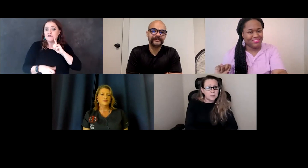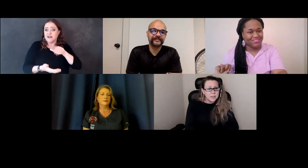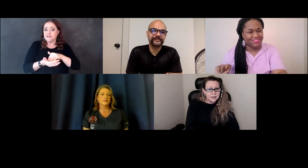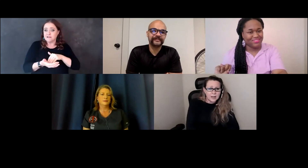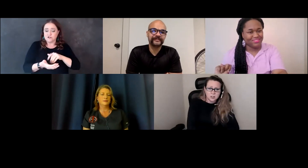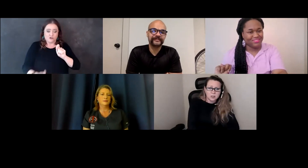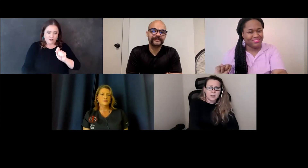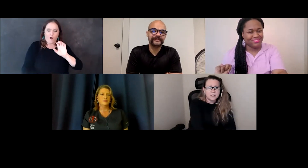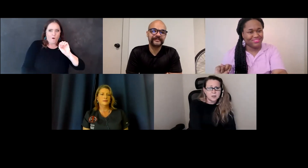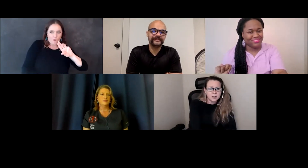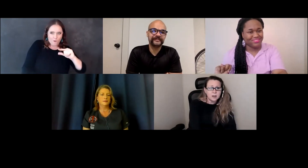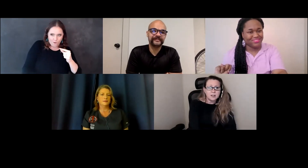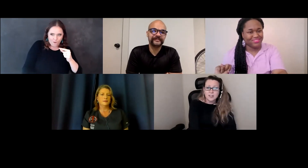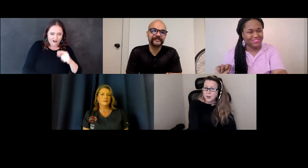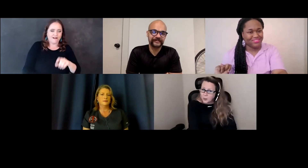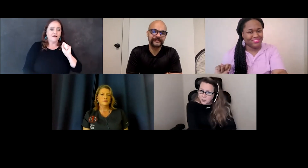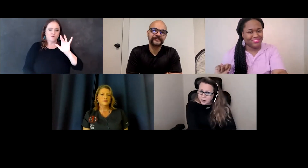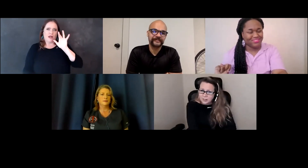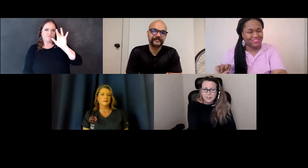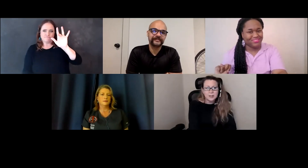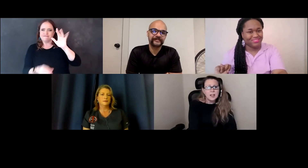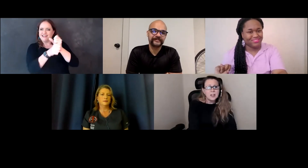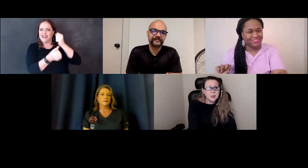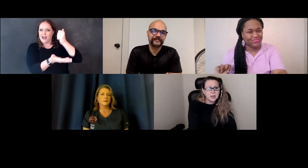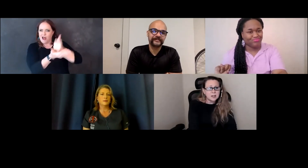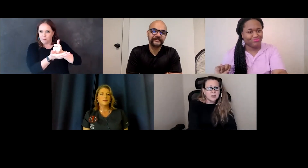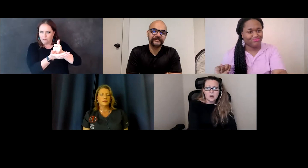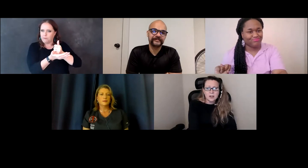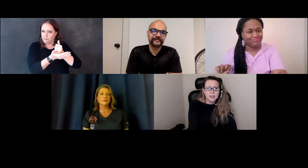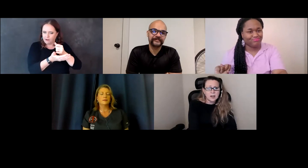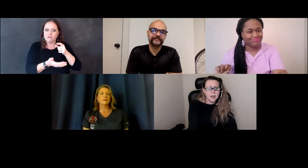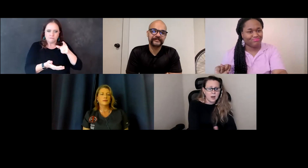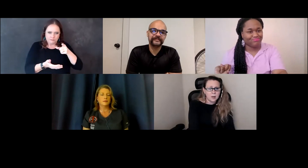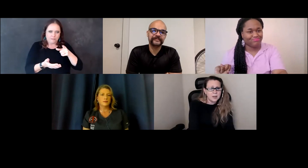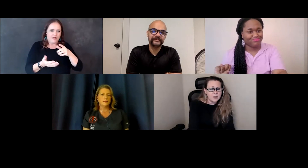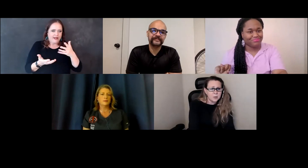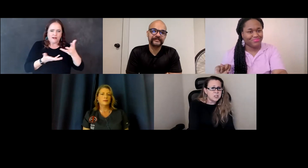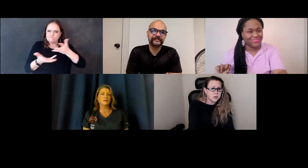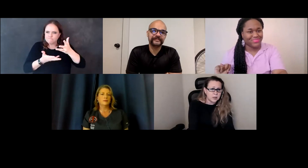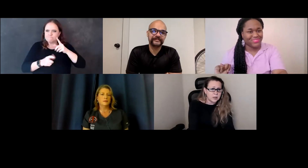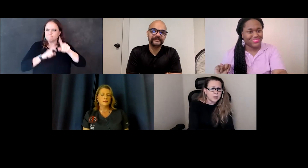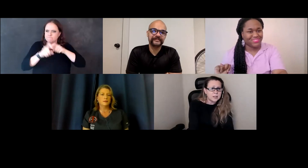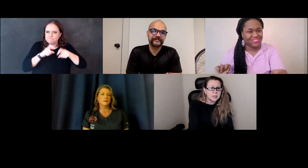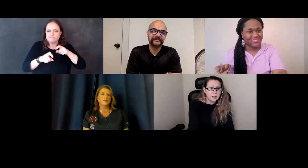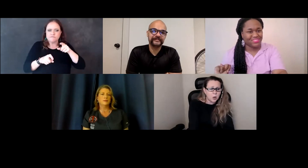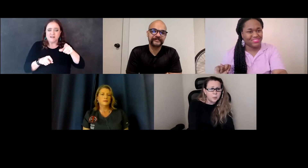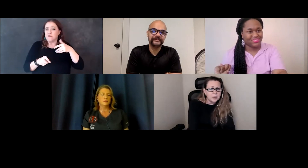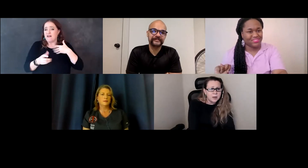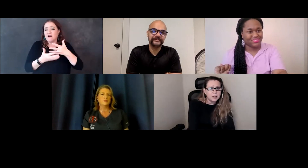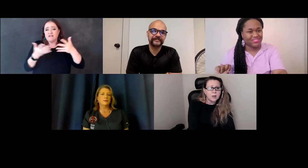We have the nationaldeafcenter.org click and get a direct link to the help e-mail.